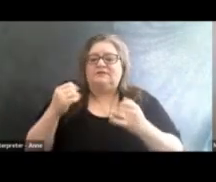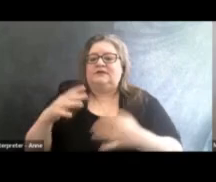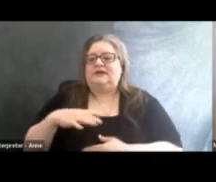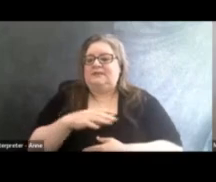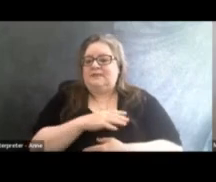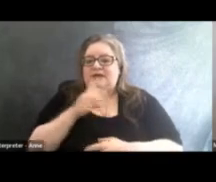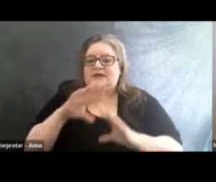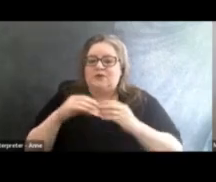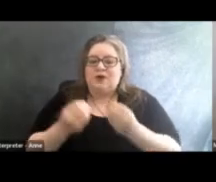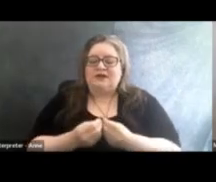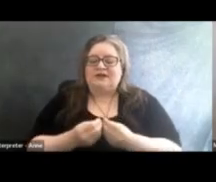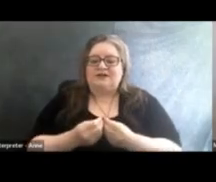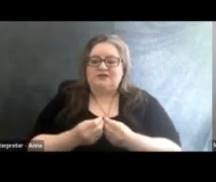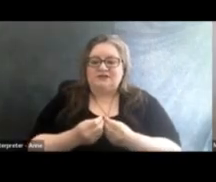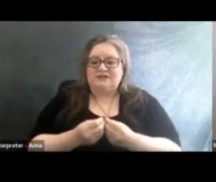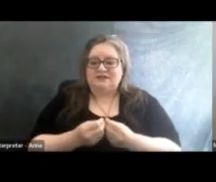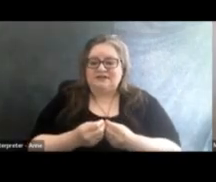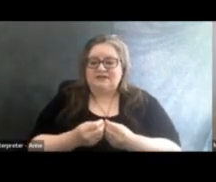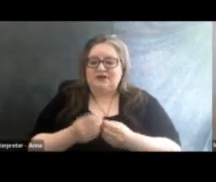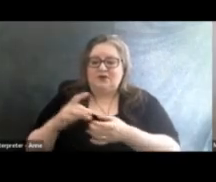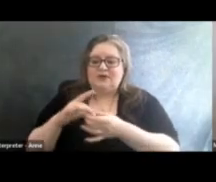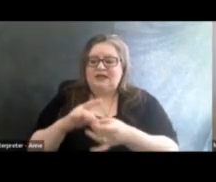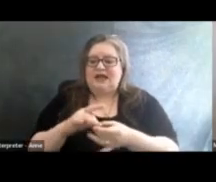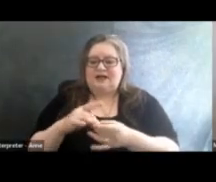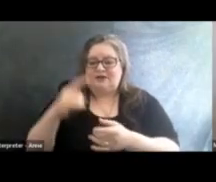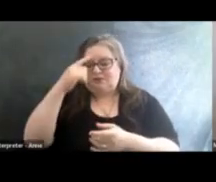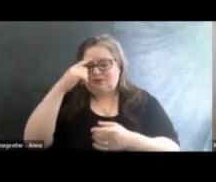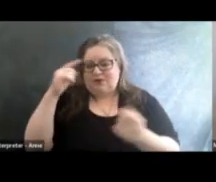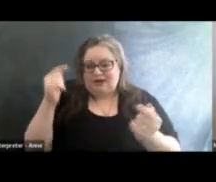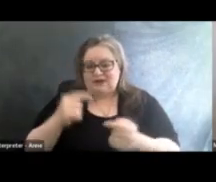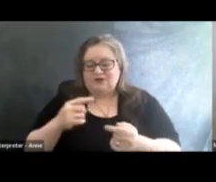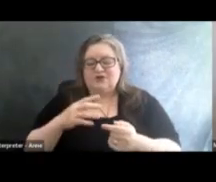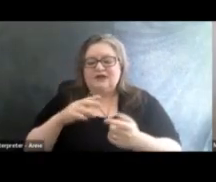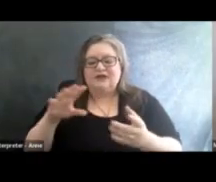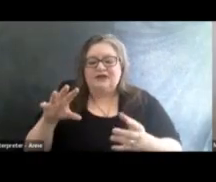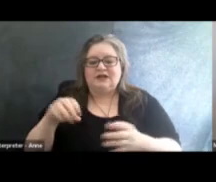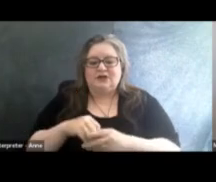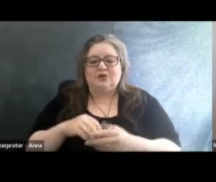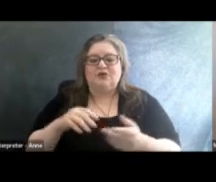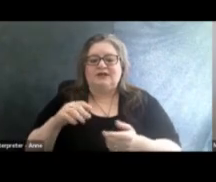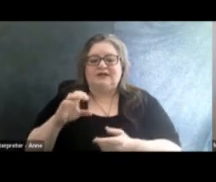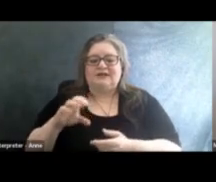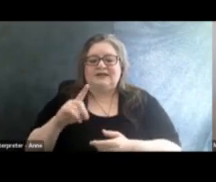organizations related to brain injury, including the CDC, the Veterans Administration,